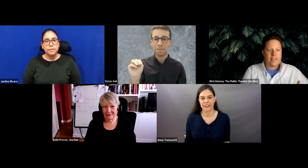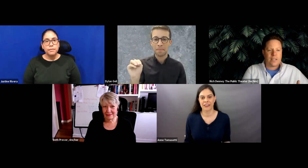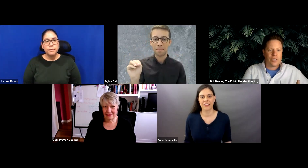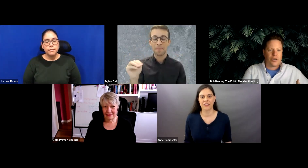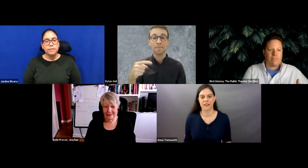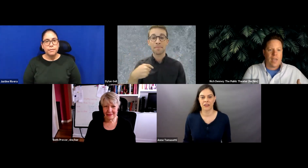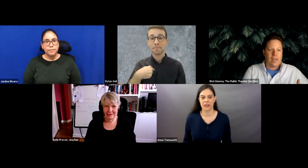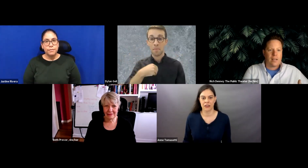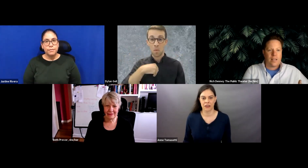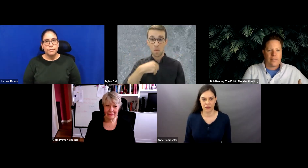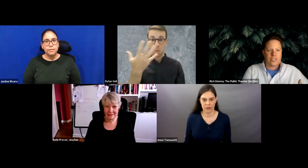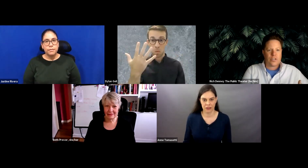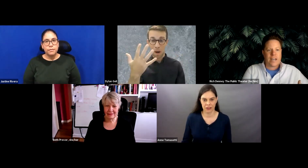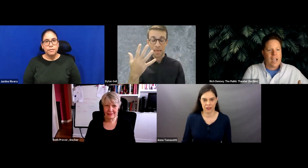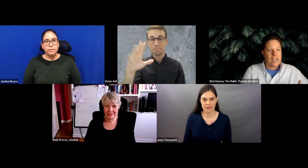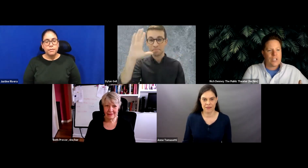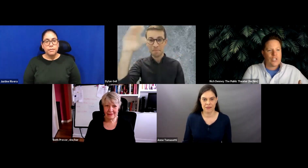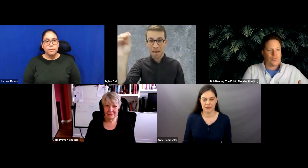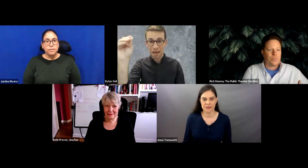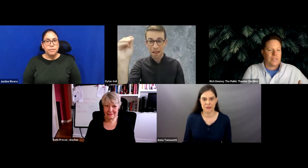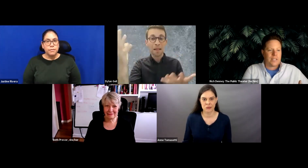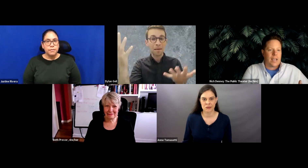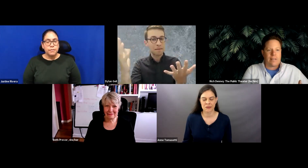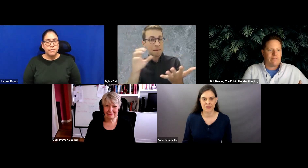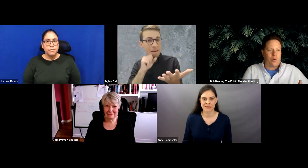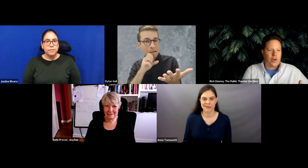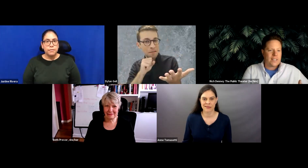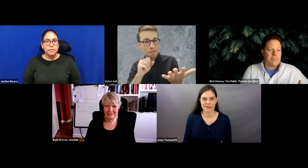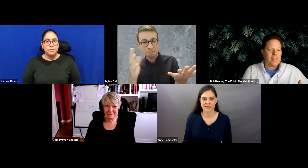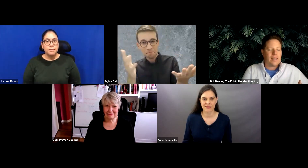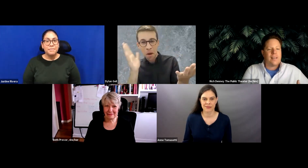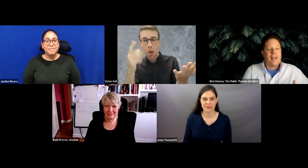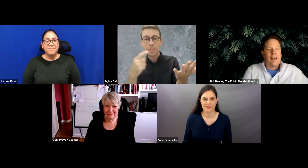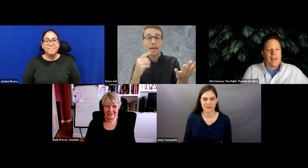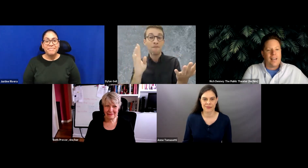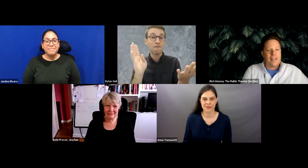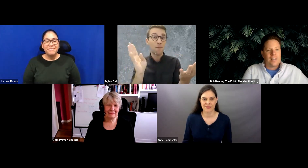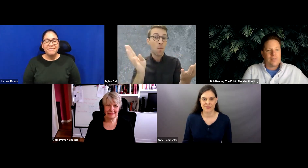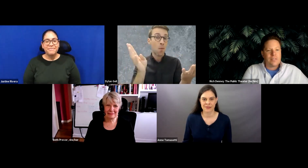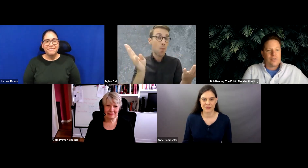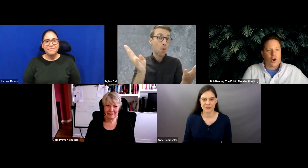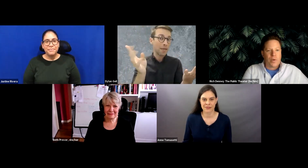cisgender male of a certain age, we'll say 40 something. Dark